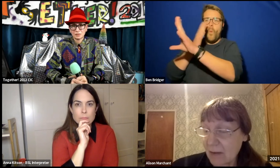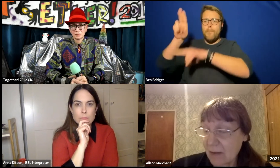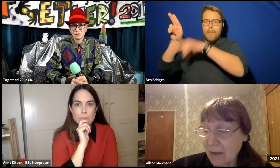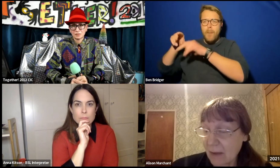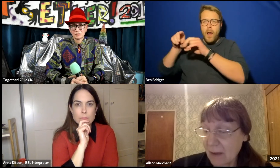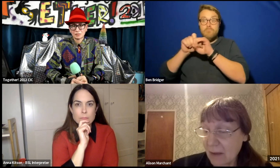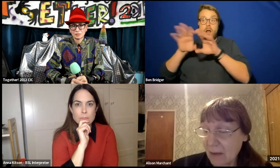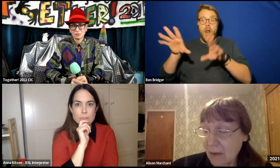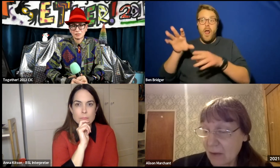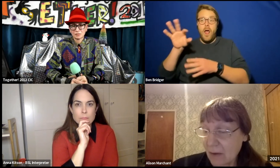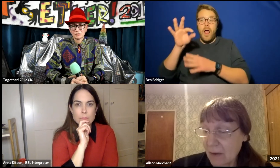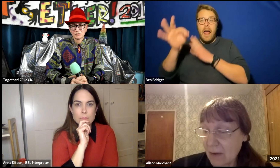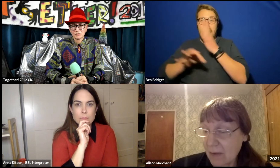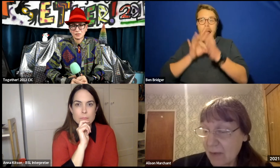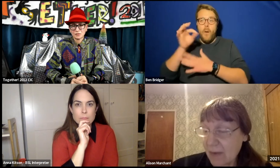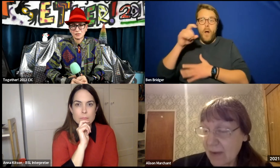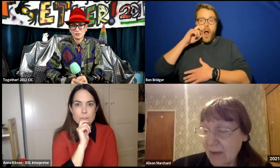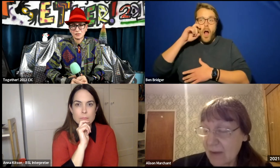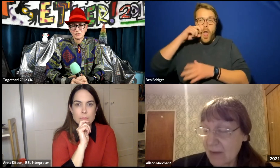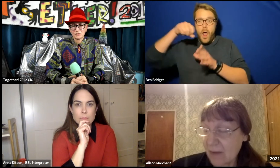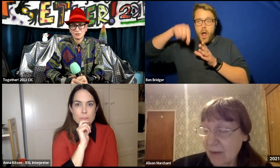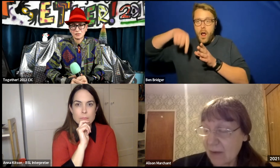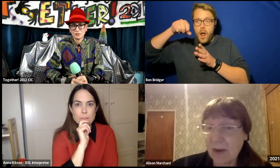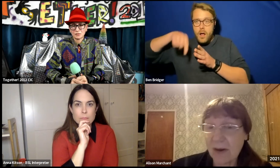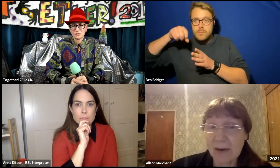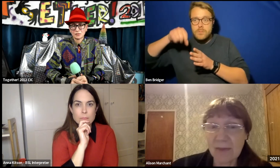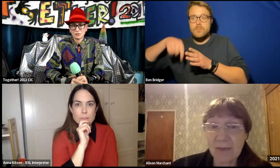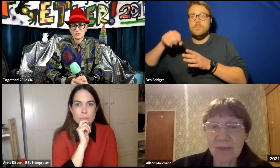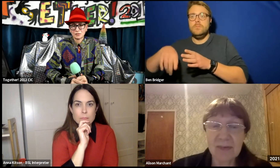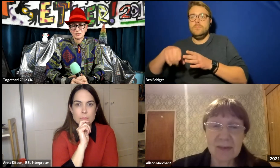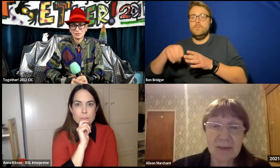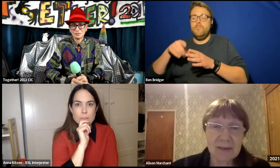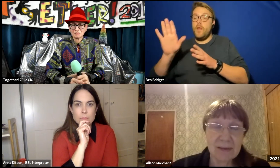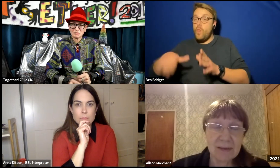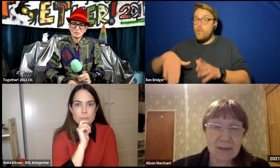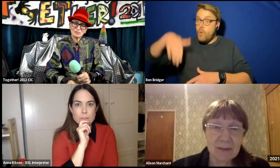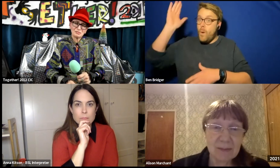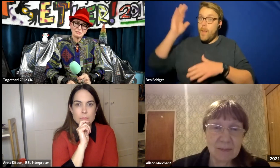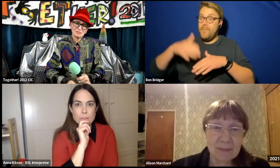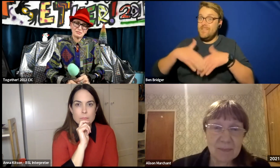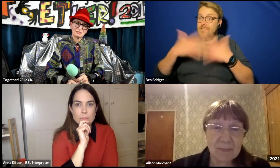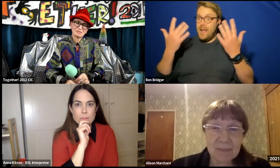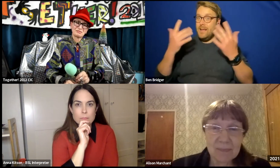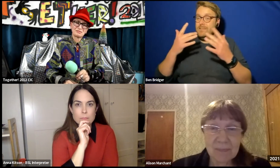The growing up of days around a life.